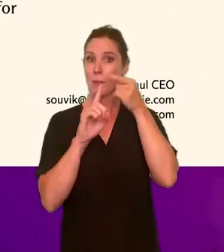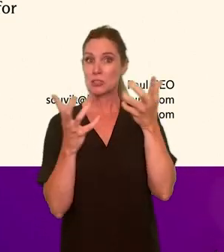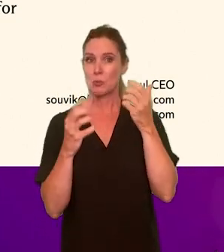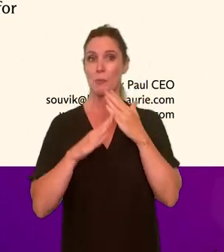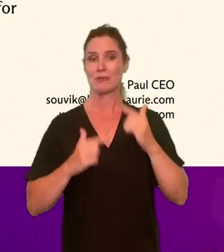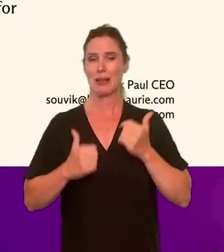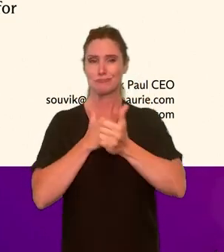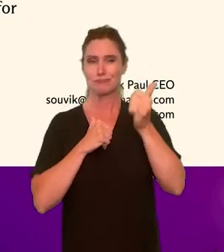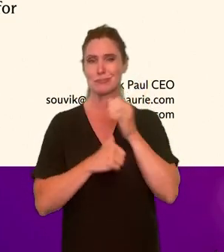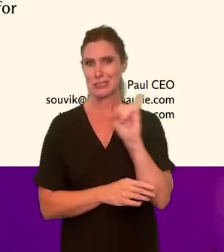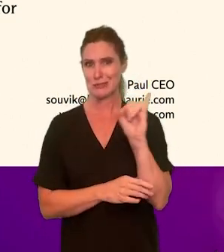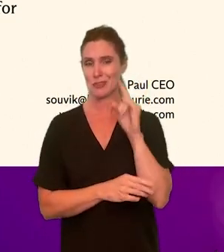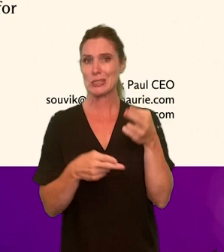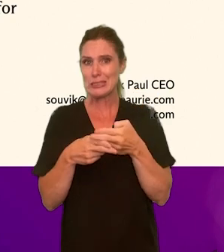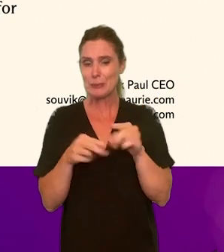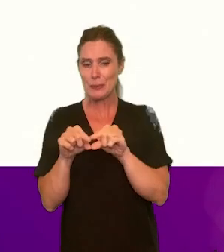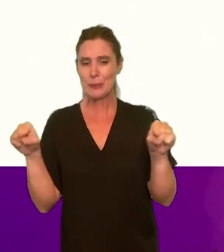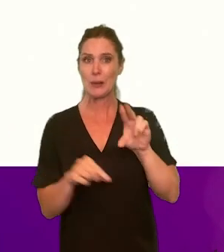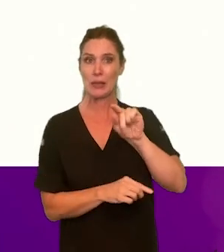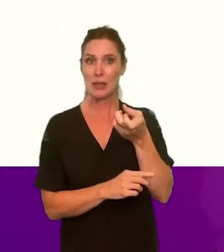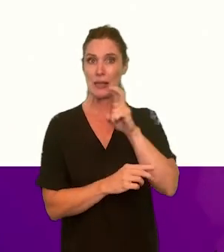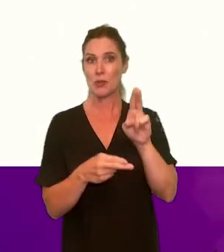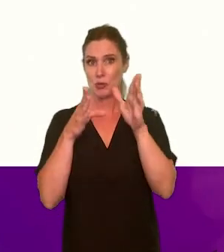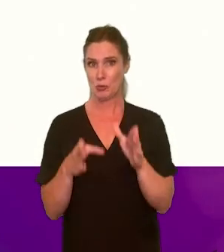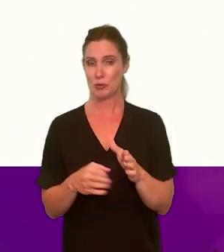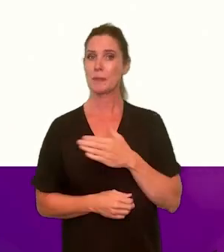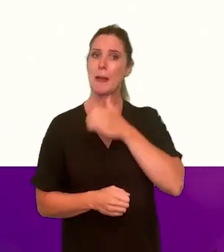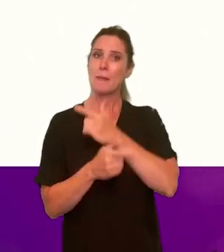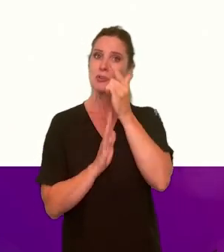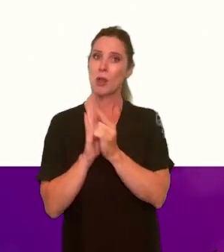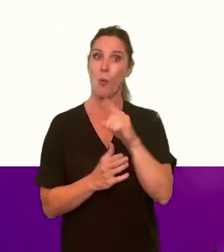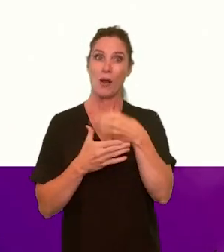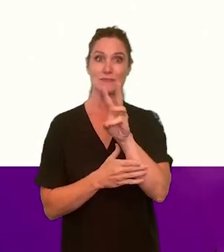for intermittent catheter users. Carina is one of 600,000 people in the US